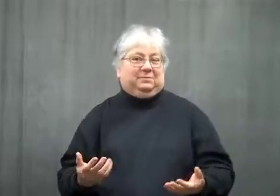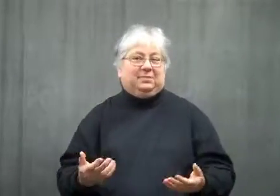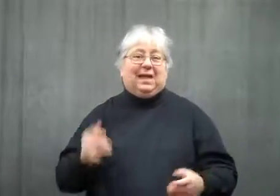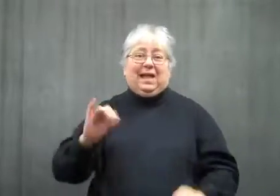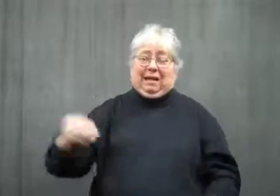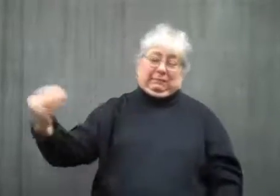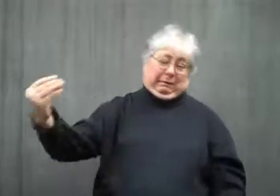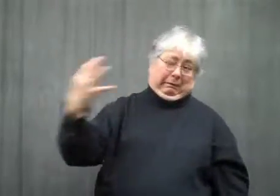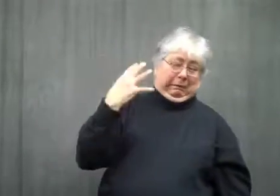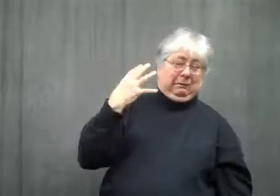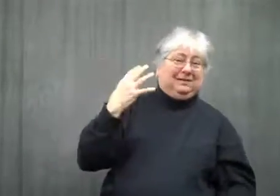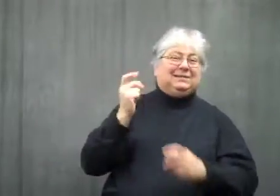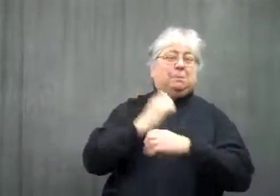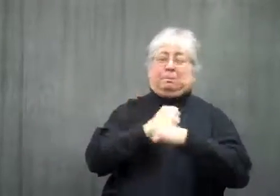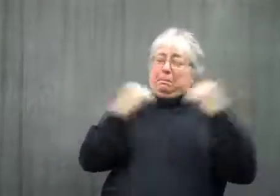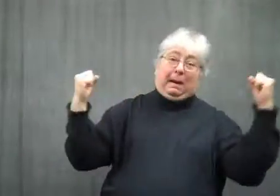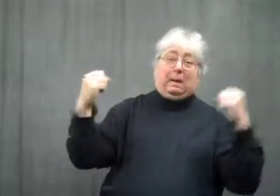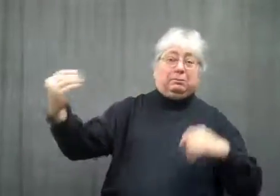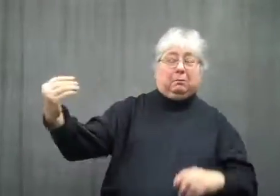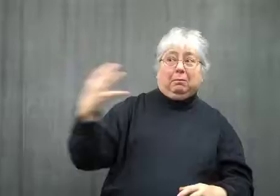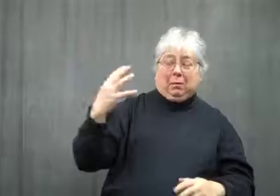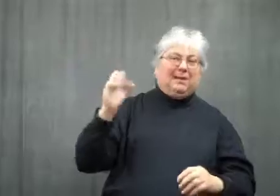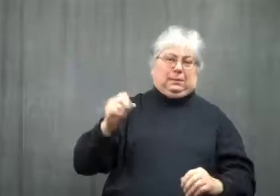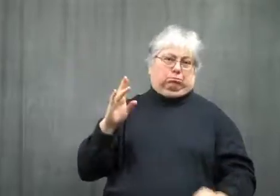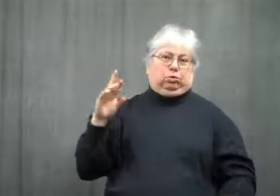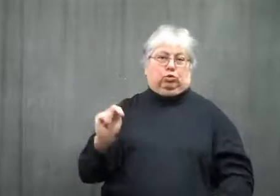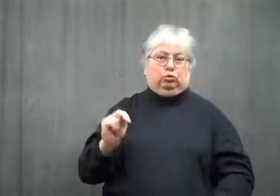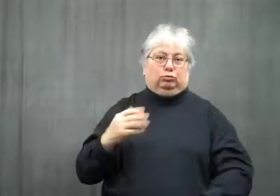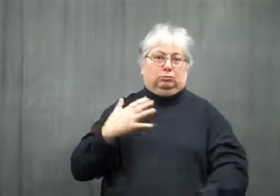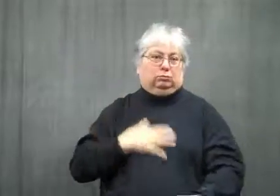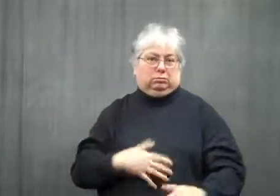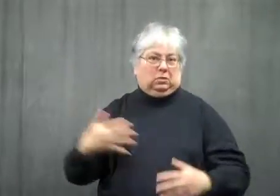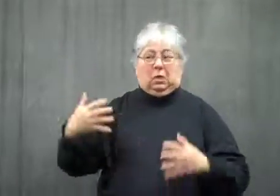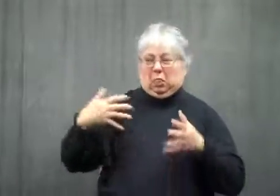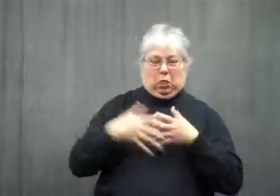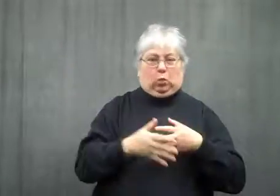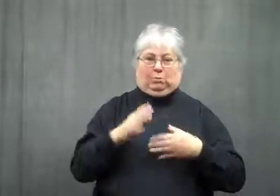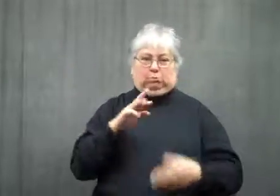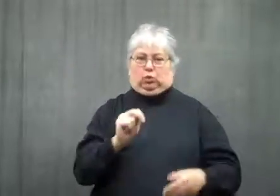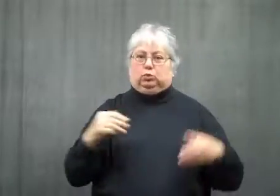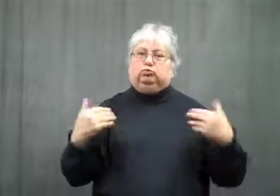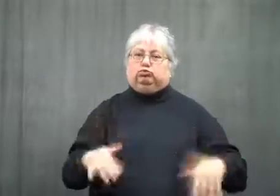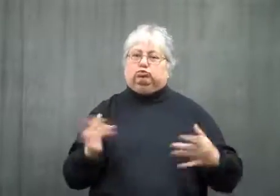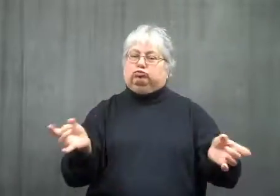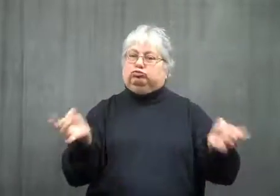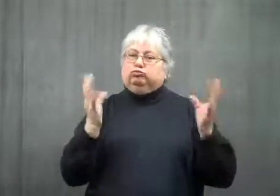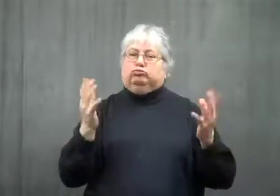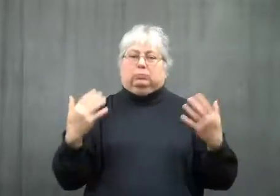Direct exposure, such as in a bomb, can cause severe and deep burns.